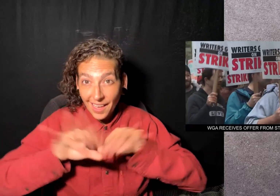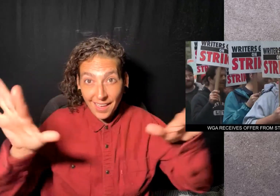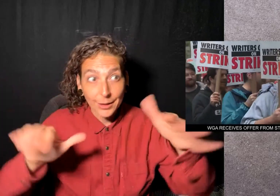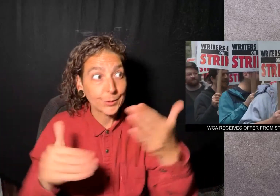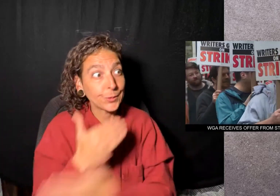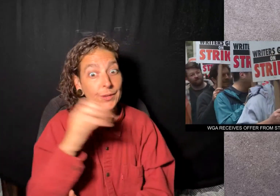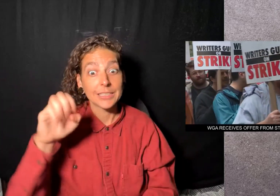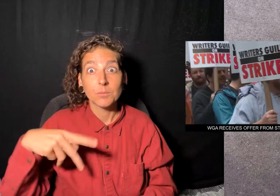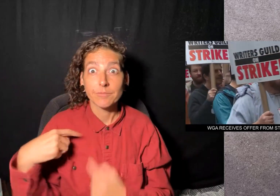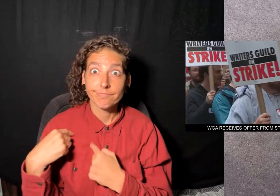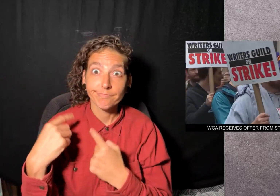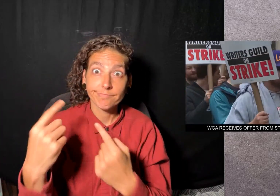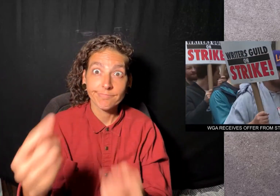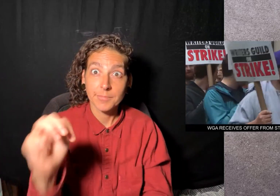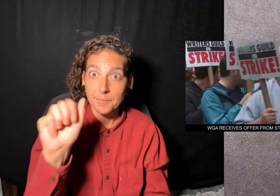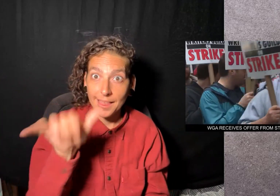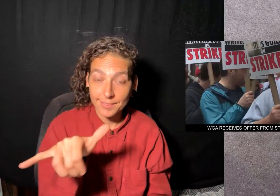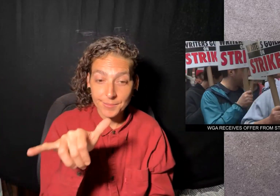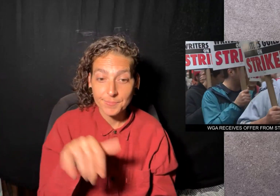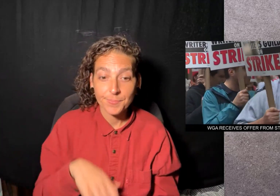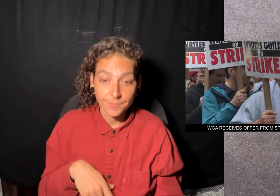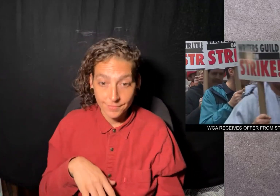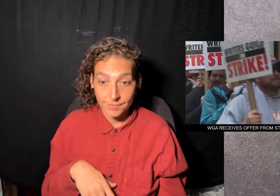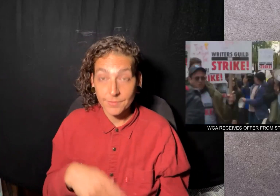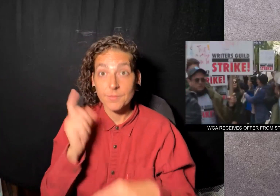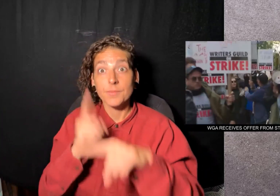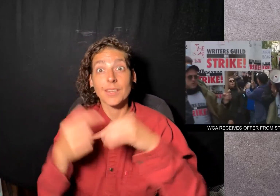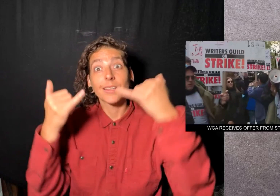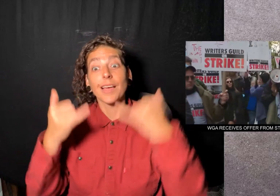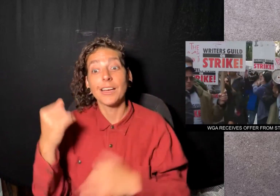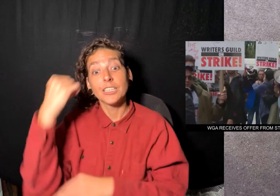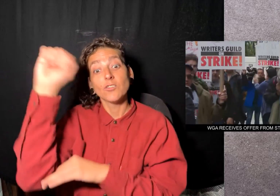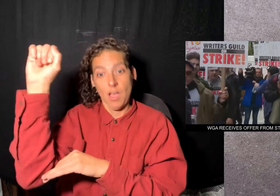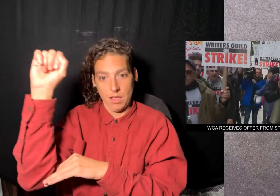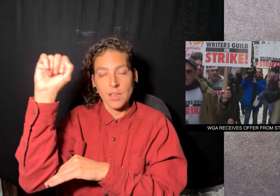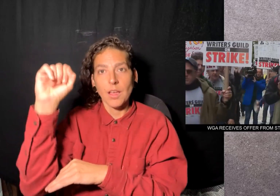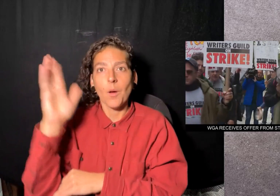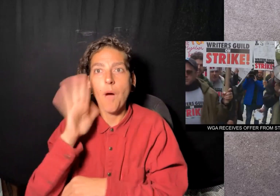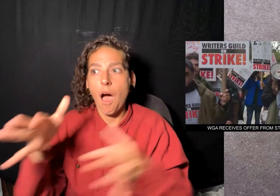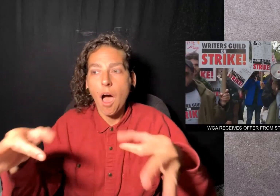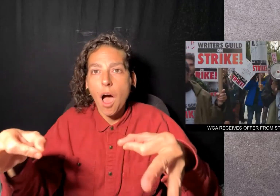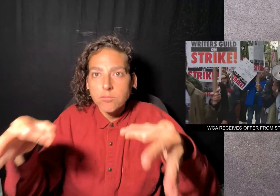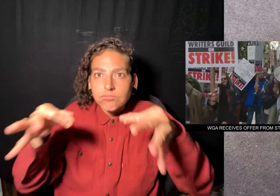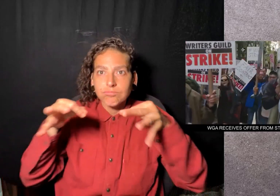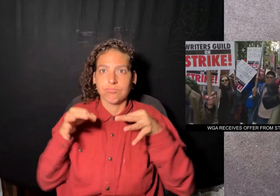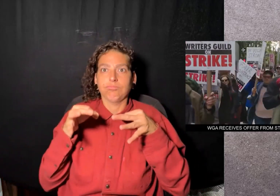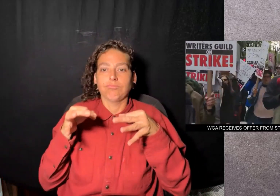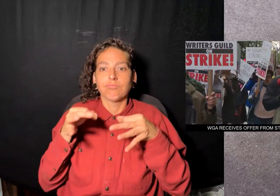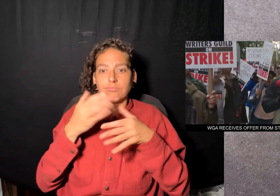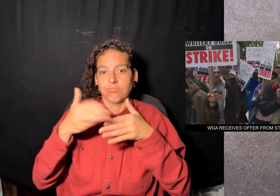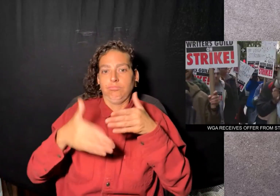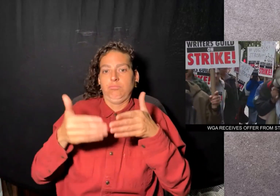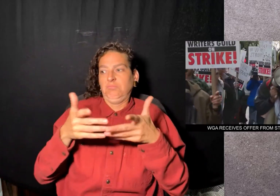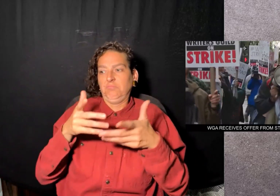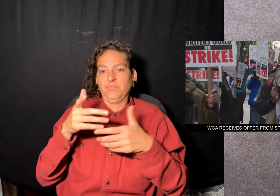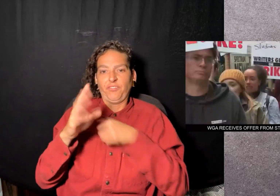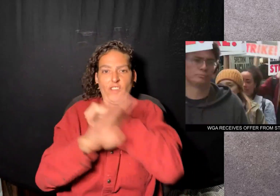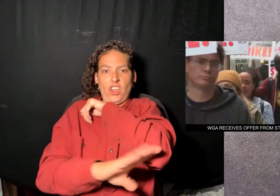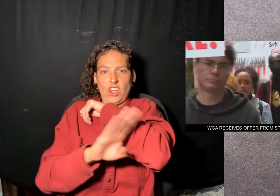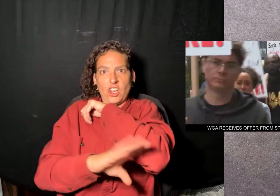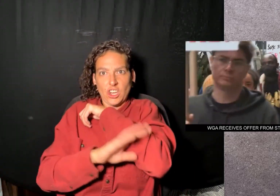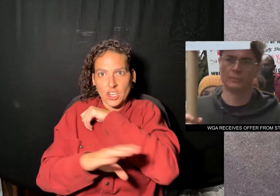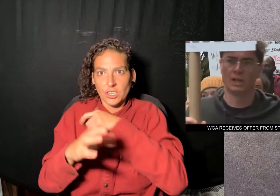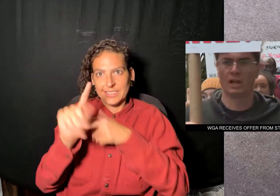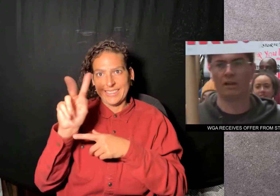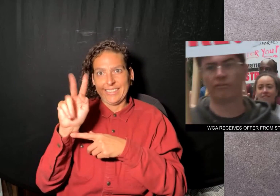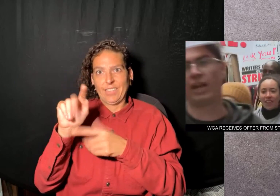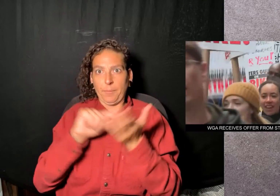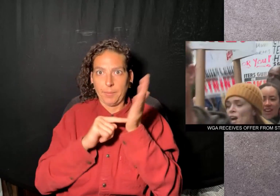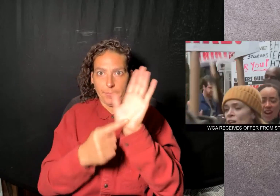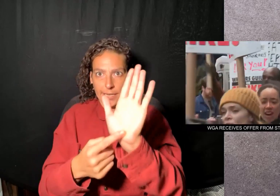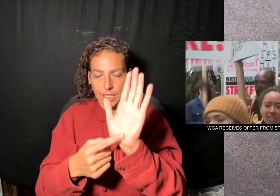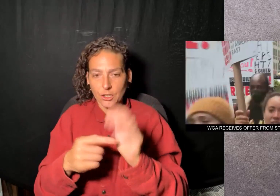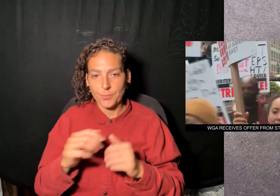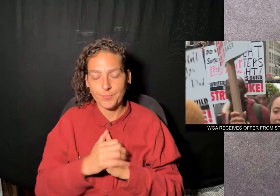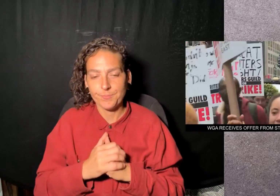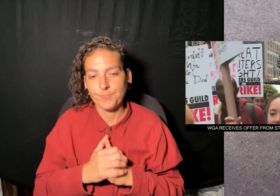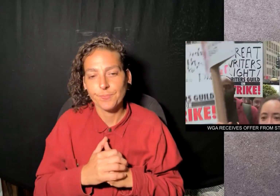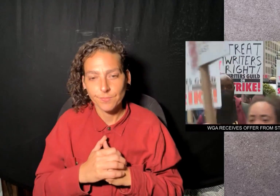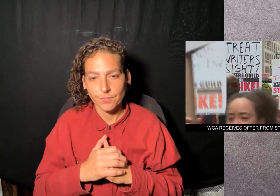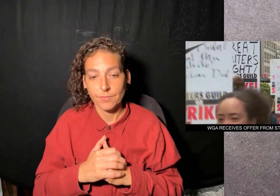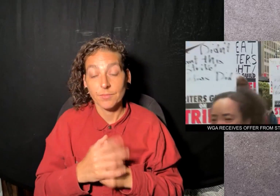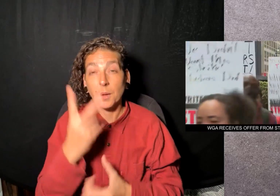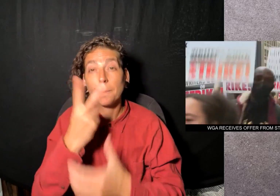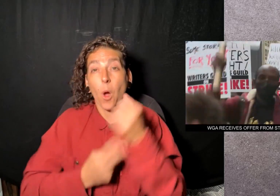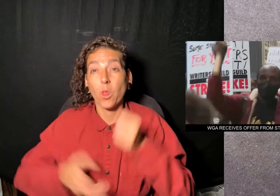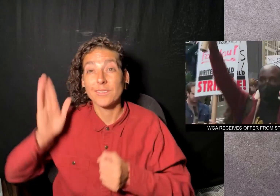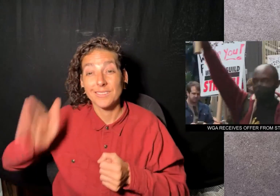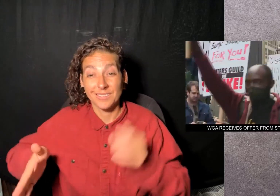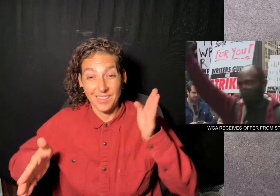aired new episodes since May and now the strike will push back fall television premieres both